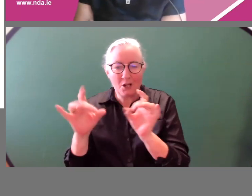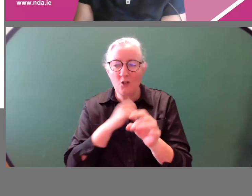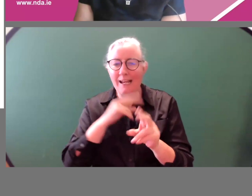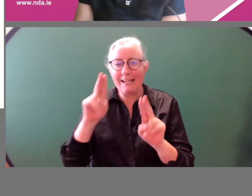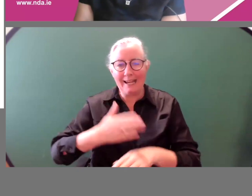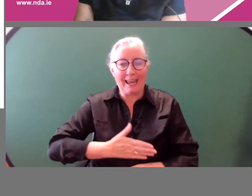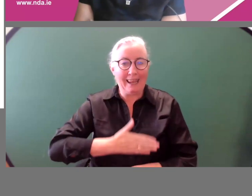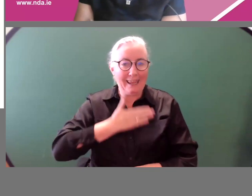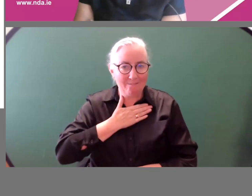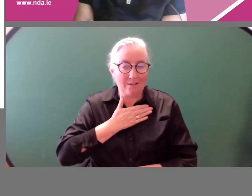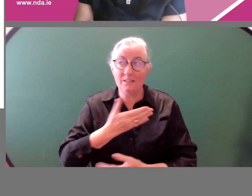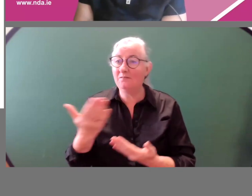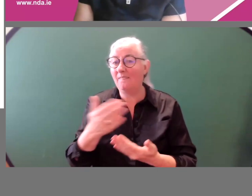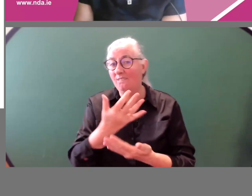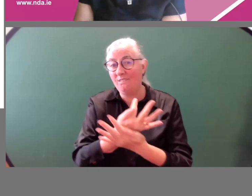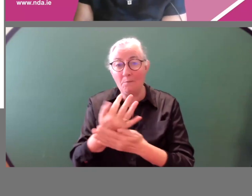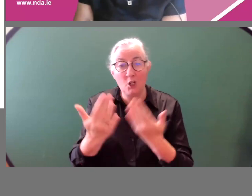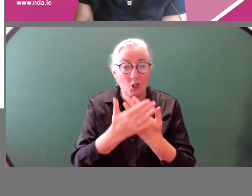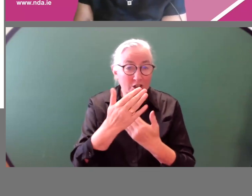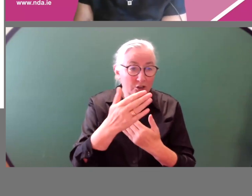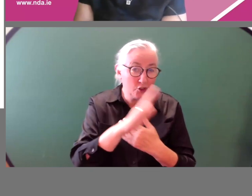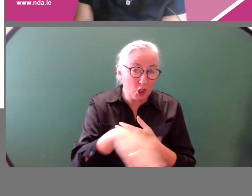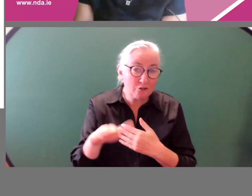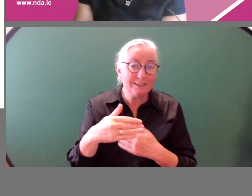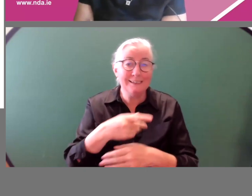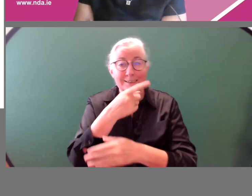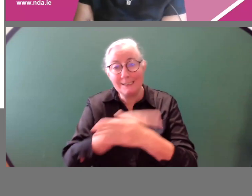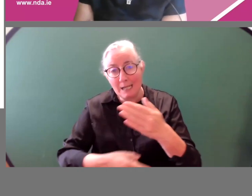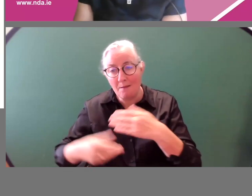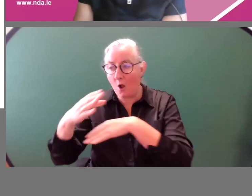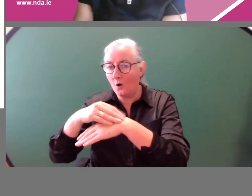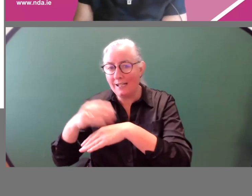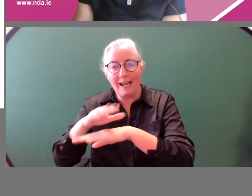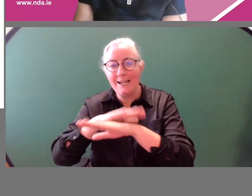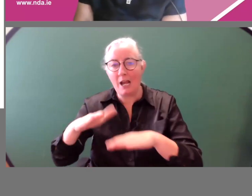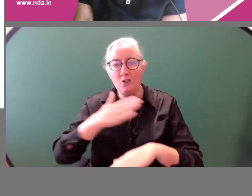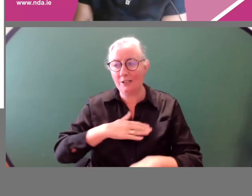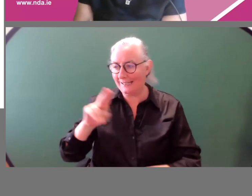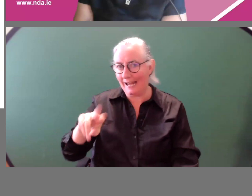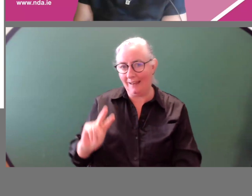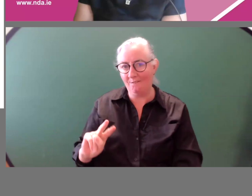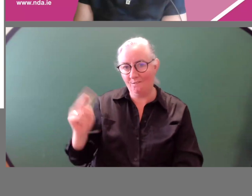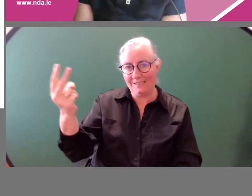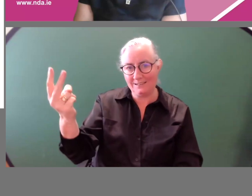families with young children, disabled, and older people, and very important in relation